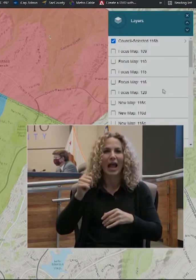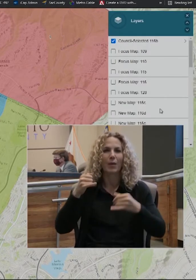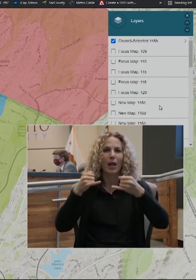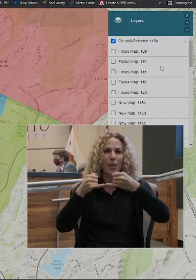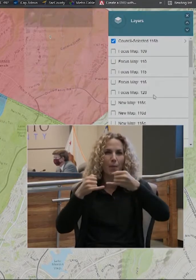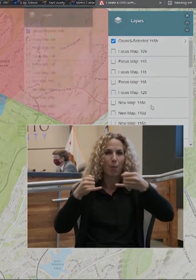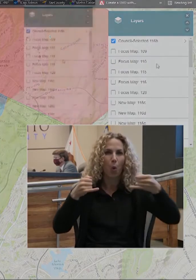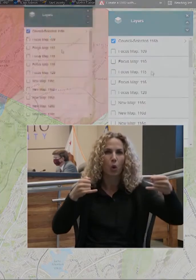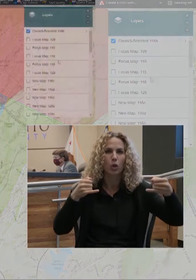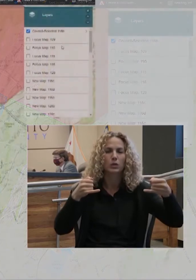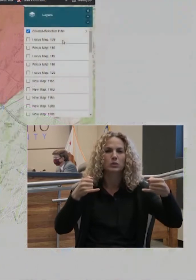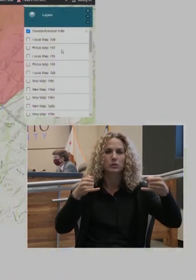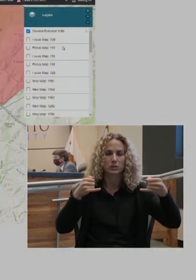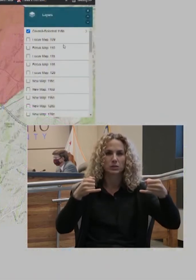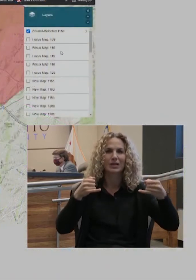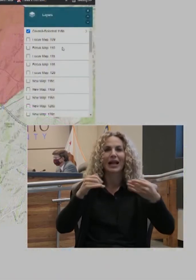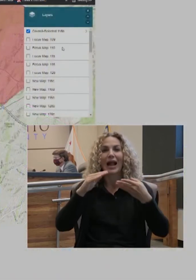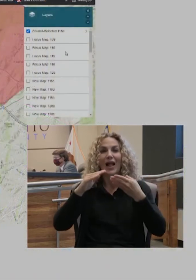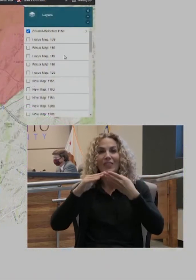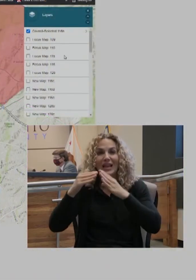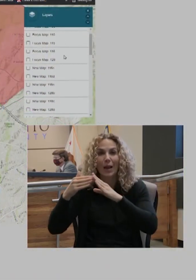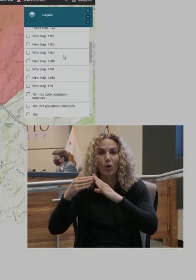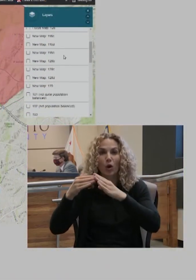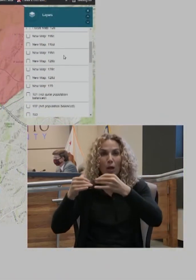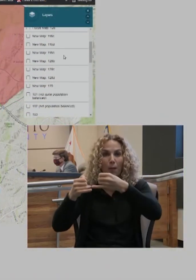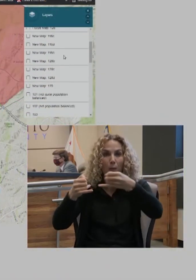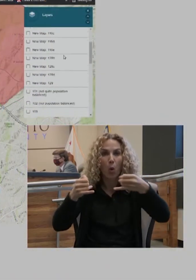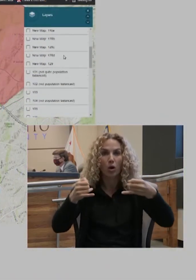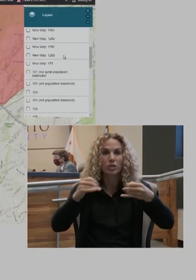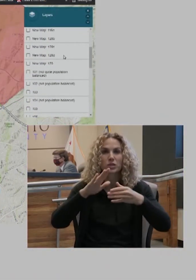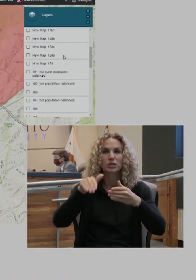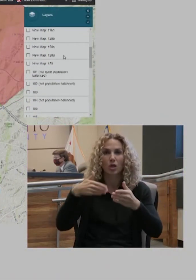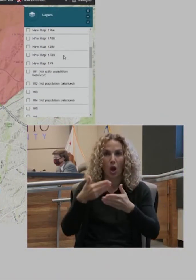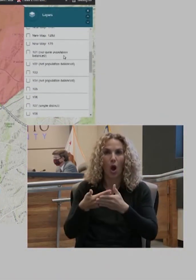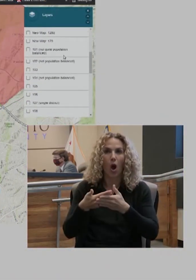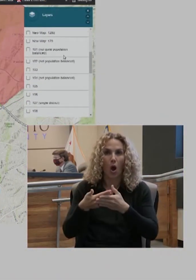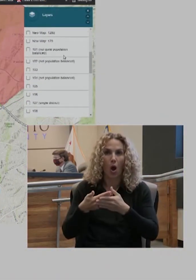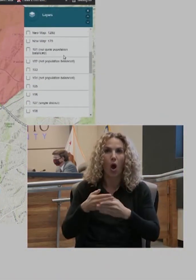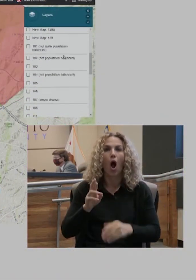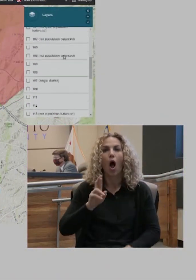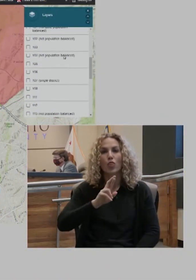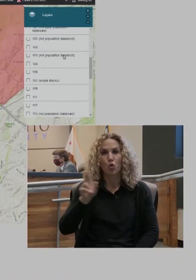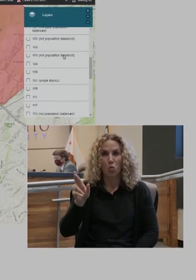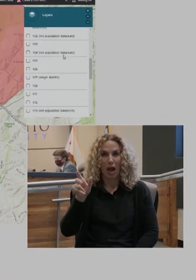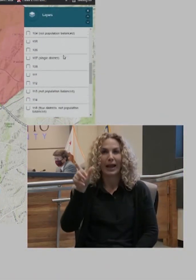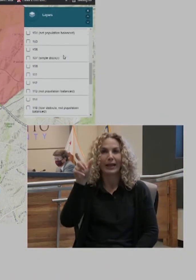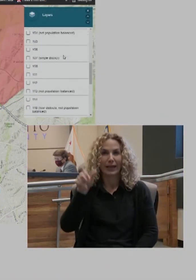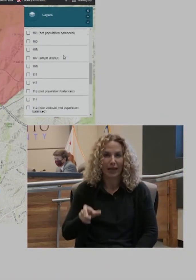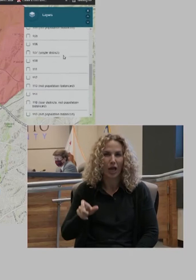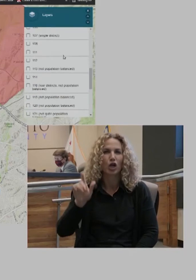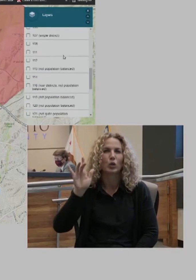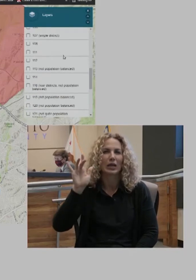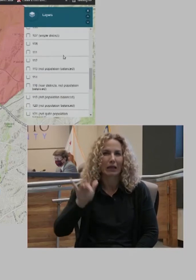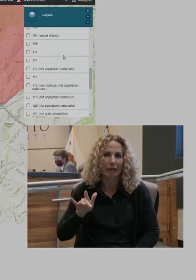DIFFERENT MAPS HERE SO THERE WILL BE CITY AN NEIGHBORHOOD WILL BE CITY AN NEIGHBORHOOD BOARDERS BUT RESIDENTS CAN ZOOM BOARDERS BUT RESIDENTS CAN ZOOM IN, THEY CAN STOOM OUT AND IN, THEY CAN STOOM OUT AND CHANGE BASE MAP TO SATELLITE